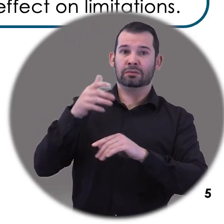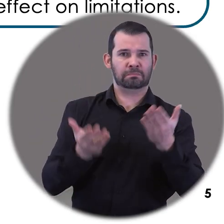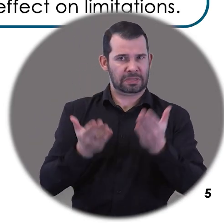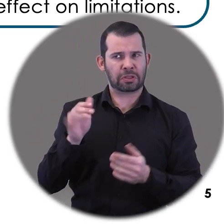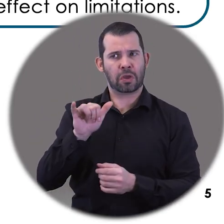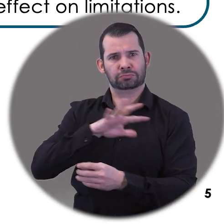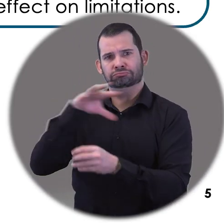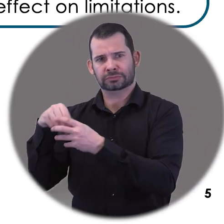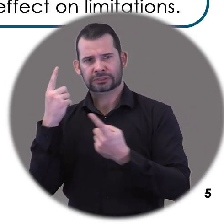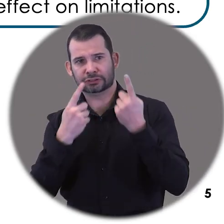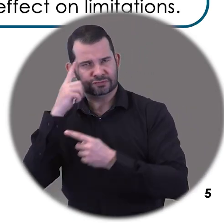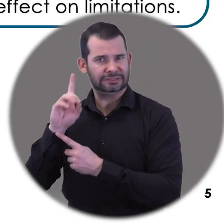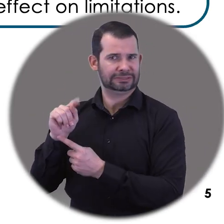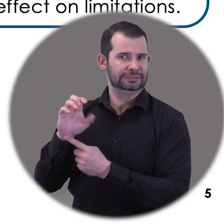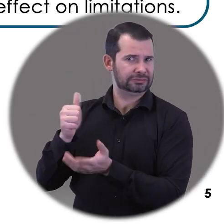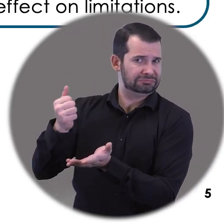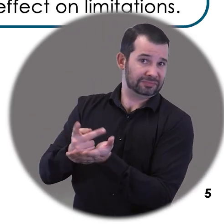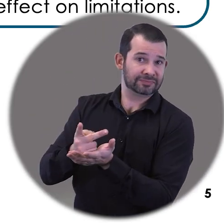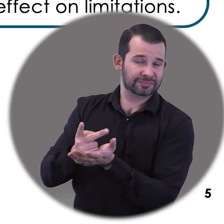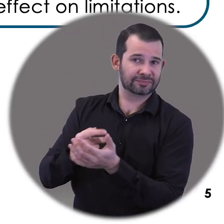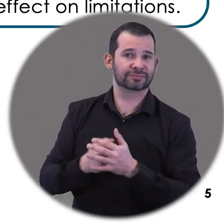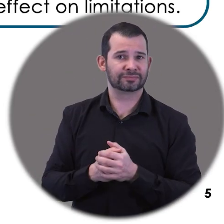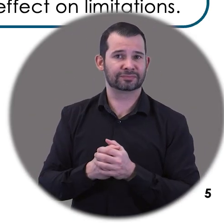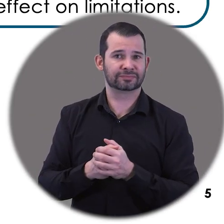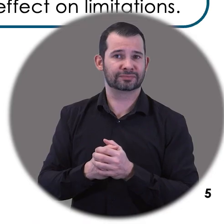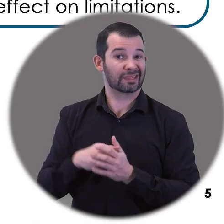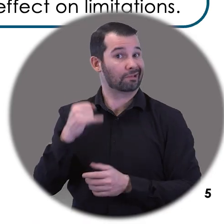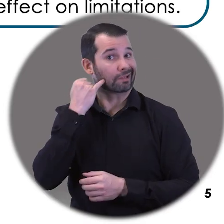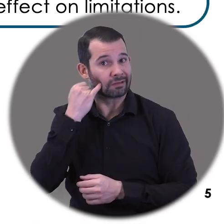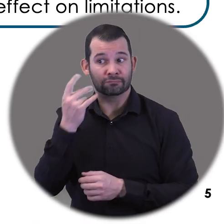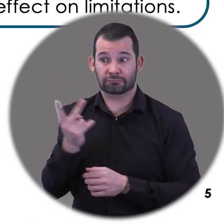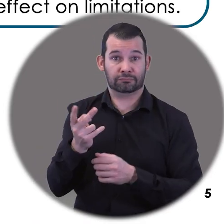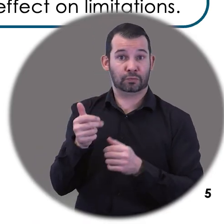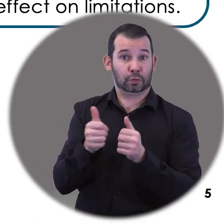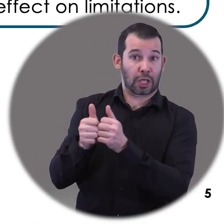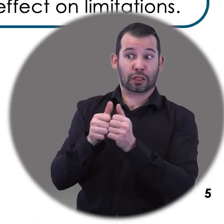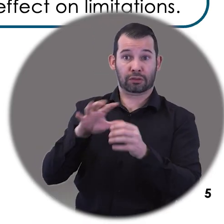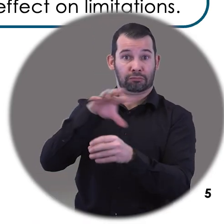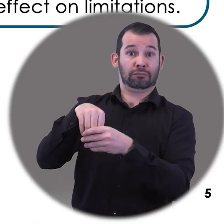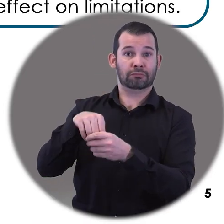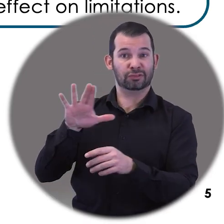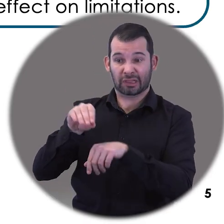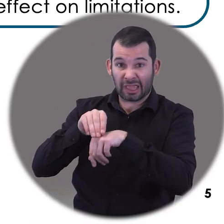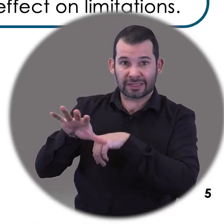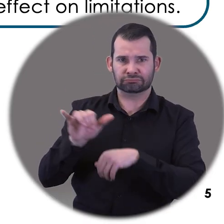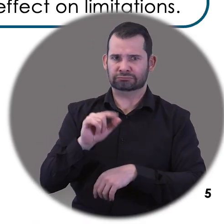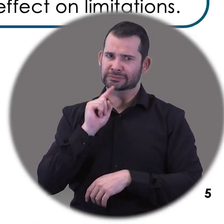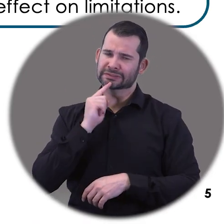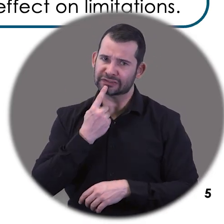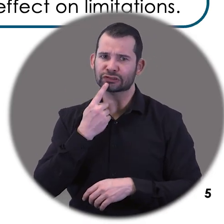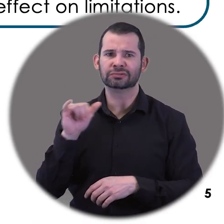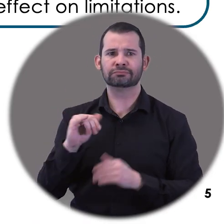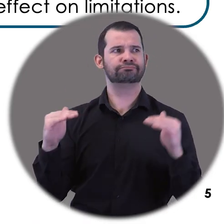they may also be considered for DTC eligibility, if together, their effect is as severe